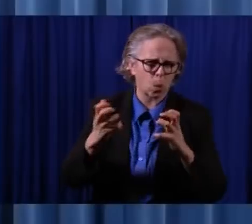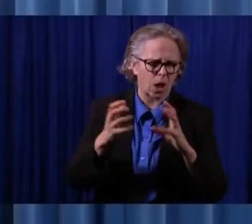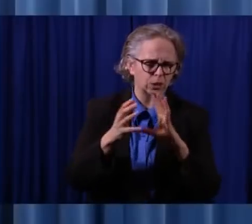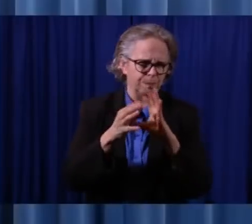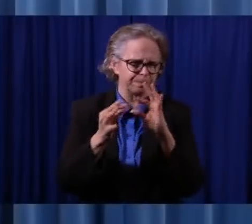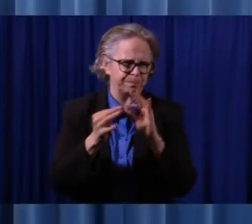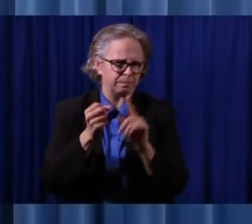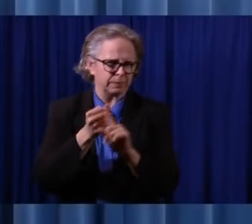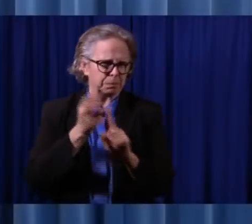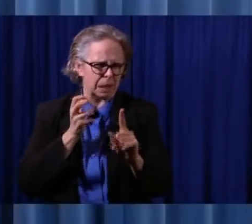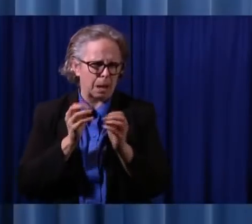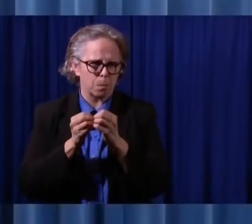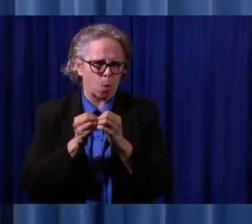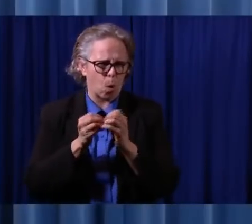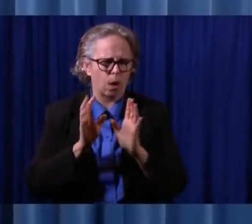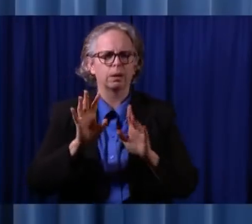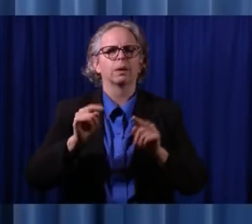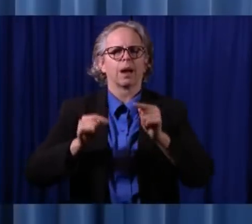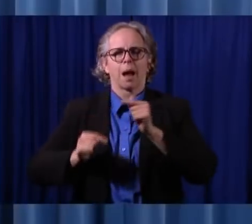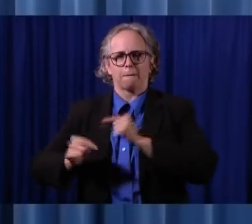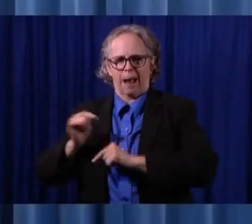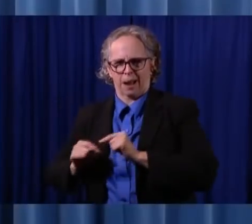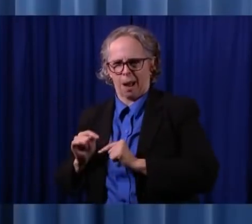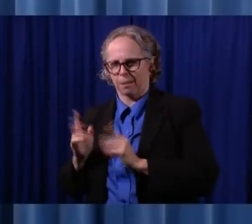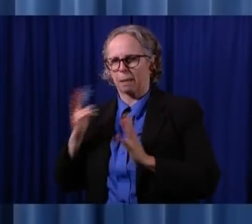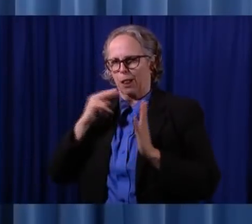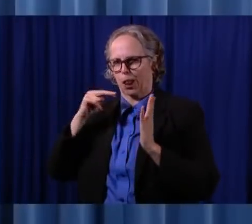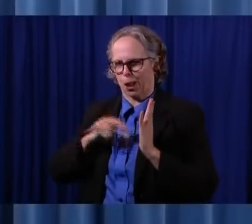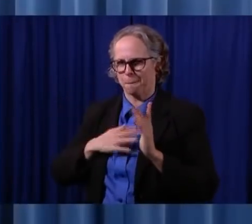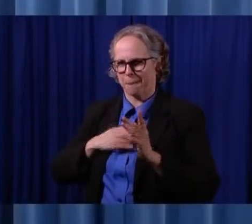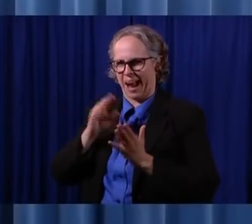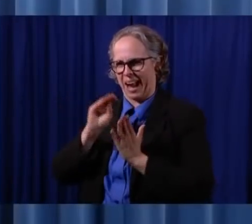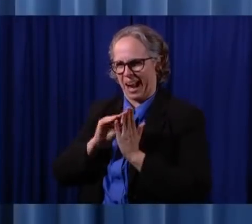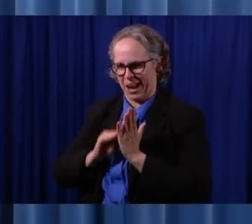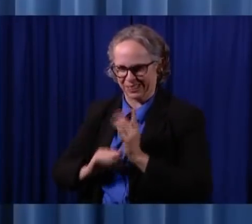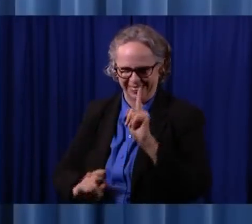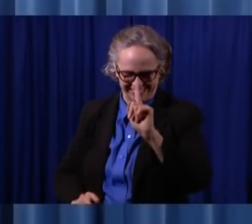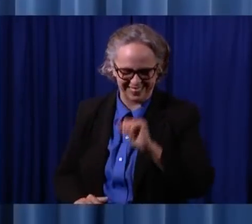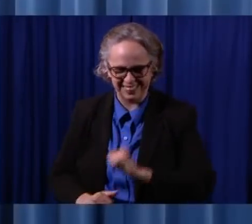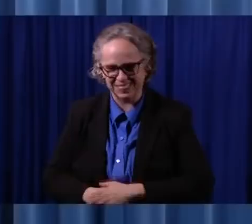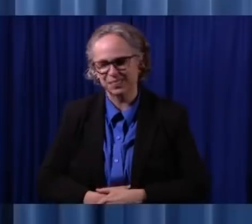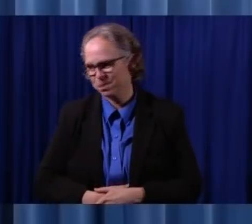TESTING SITES ALREADY FOCUSED ON. IN FACT, ONE OF THE ONES WE